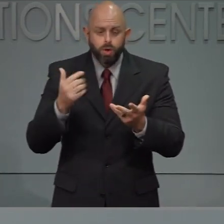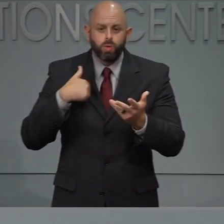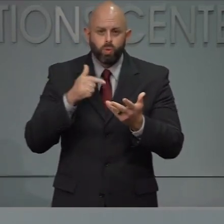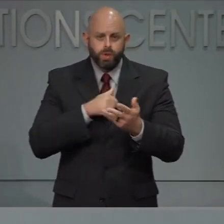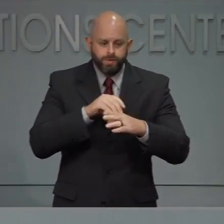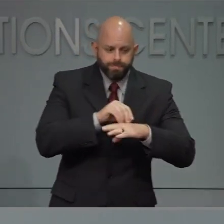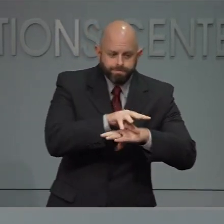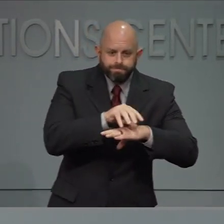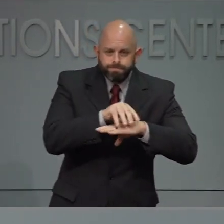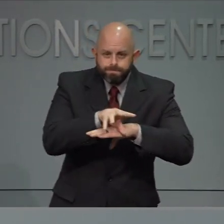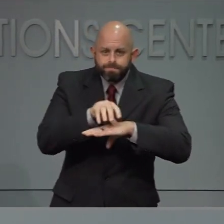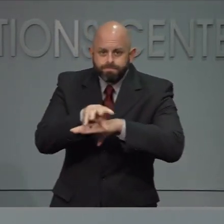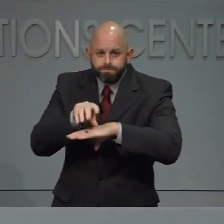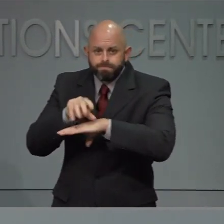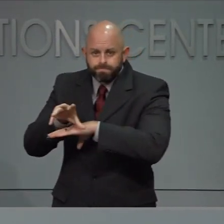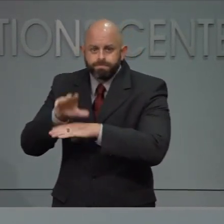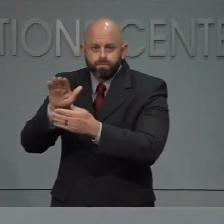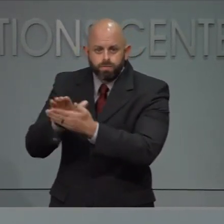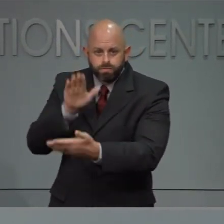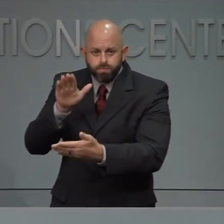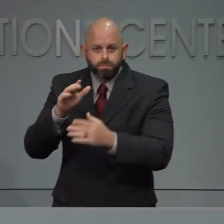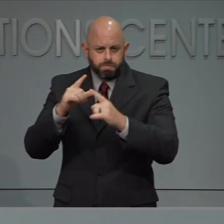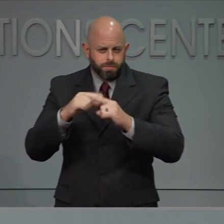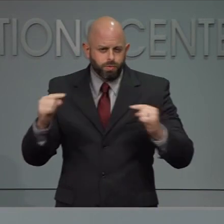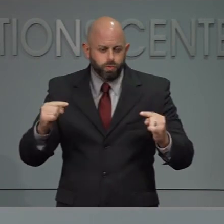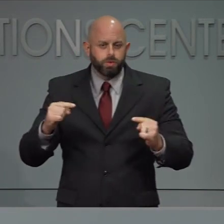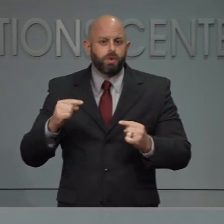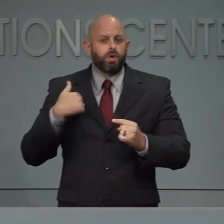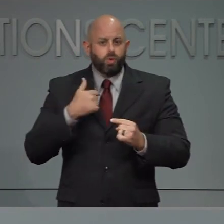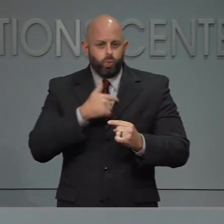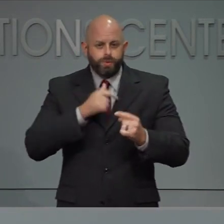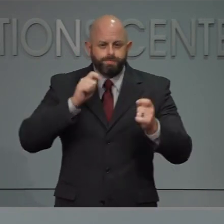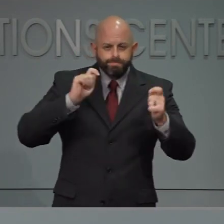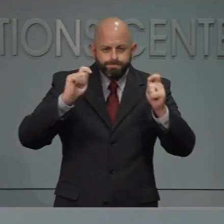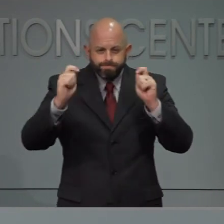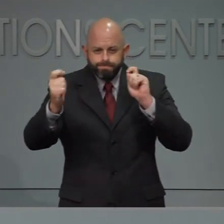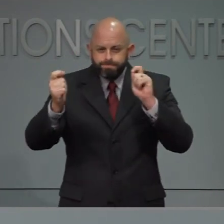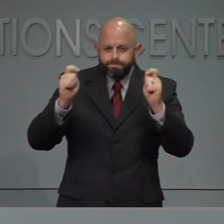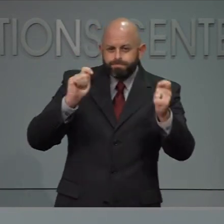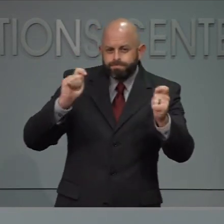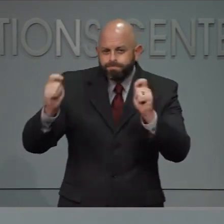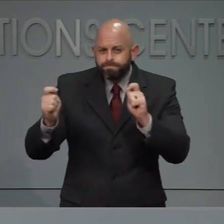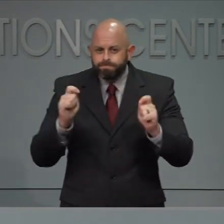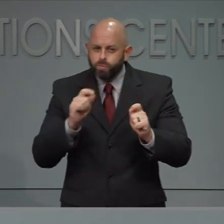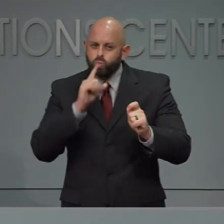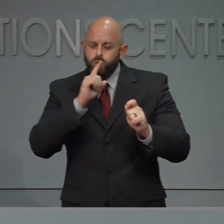GIVE AS WELL AS THE ACTIONS THAT WE TAKE I THINK THAT'S EXACTLY WHY WE UPDATED OUR GUIDANCE LAST WEEK TO REALLY